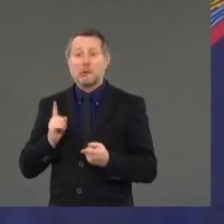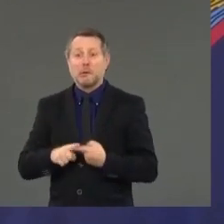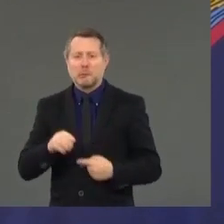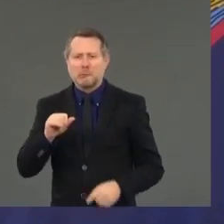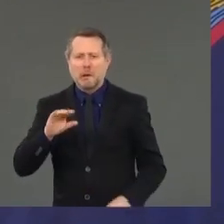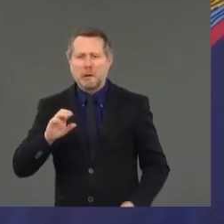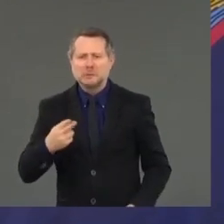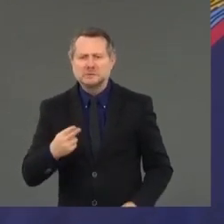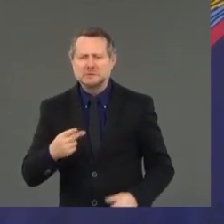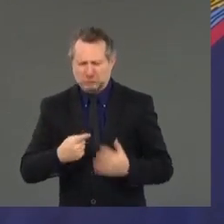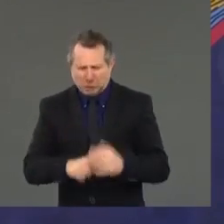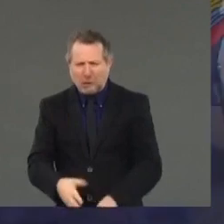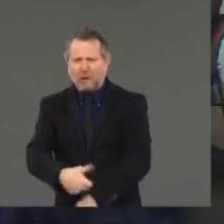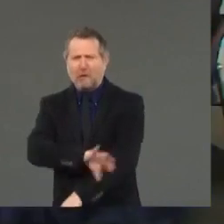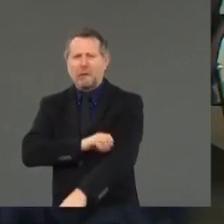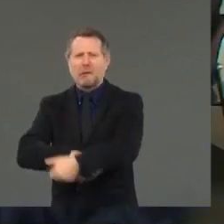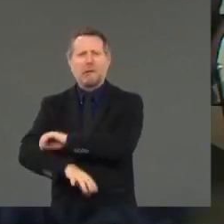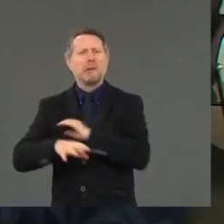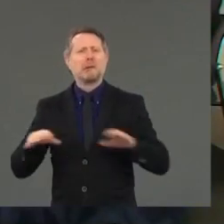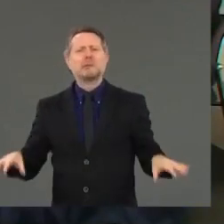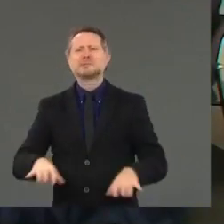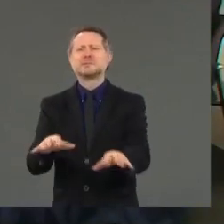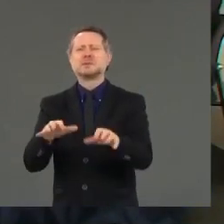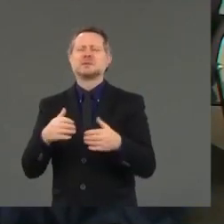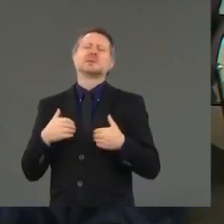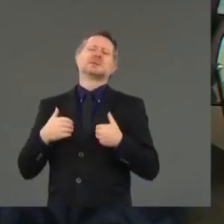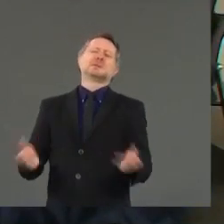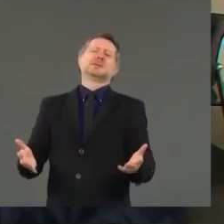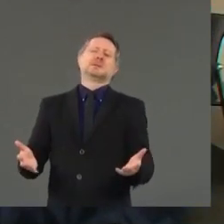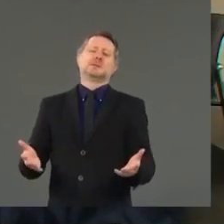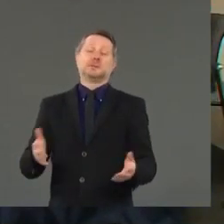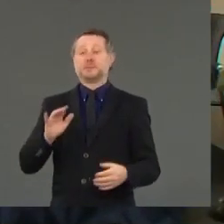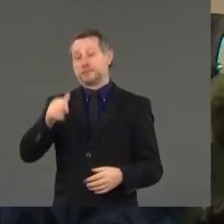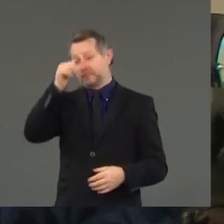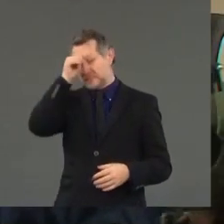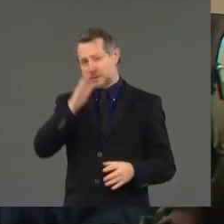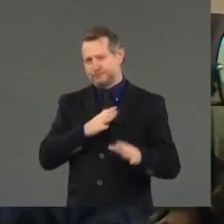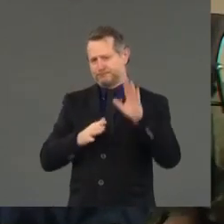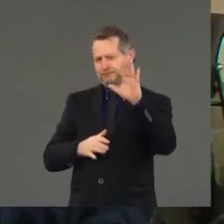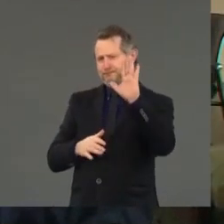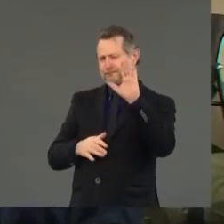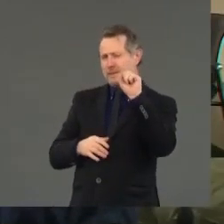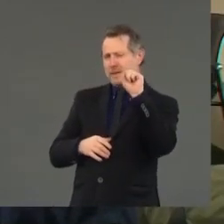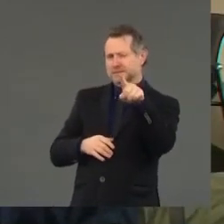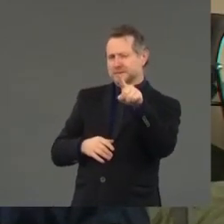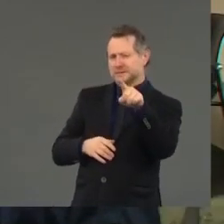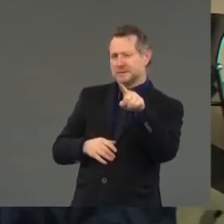NOVEMBER/DECEMBER IN CHINA. WE DON'T ACT UNTIL MARCH.